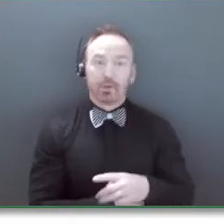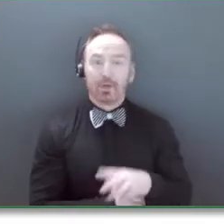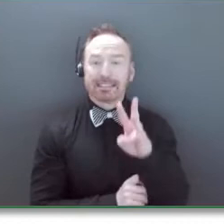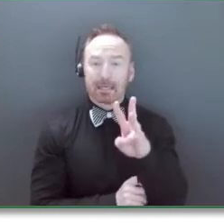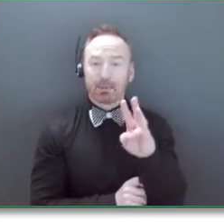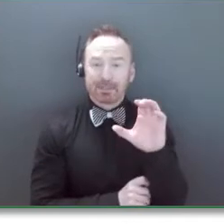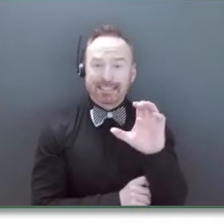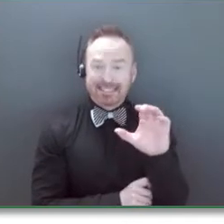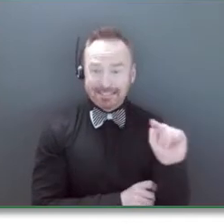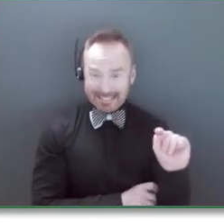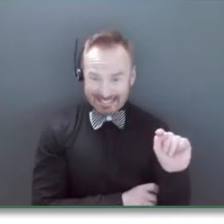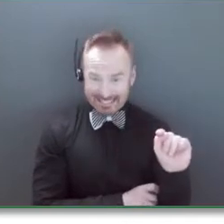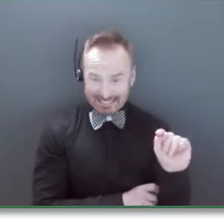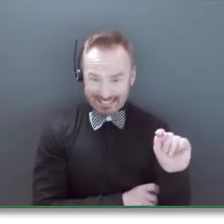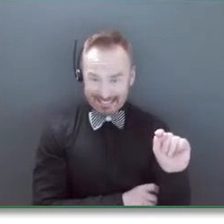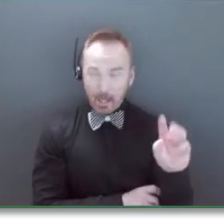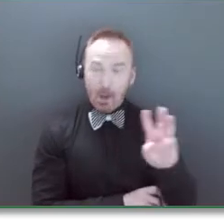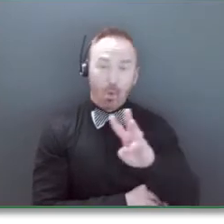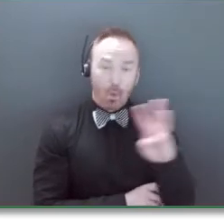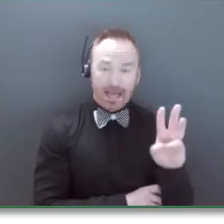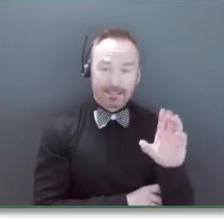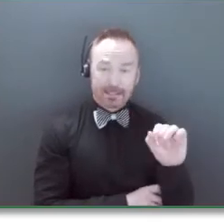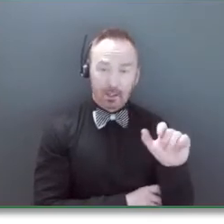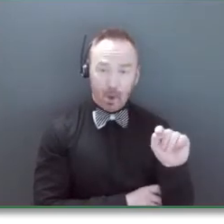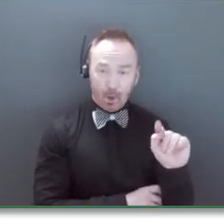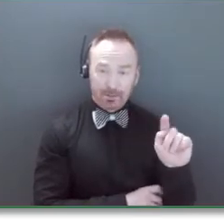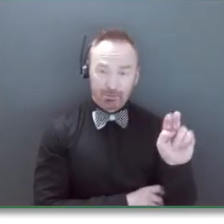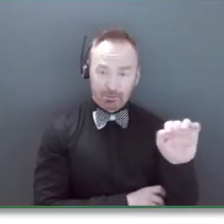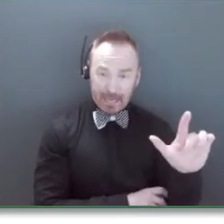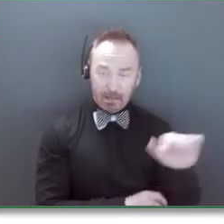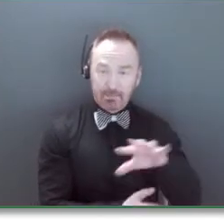of course in one of Canada's national parks, the Pacific Rim National Park